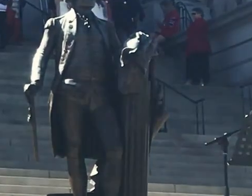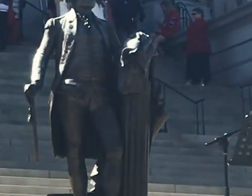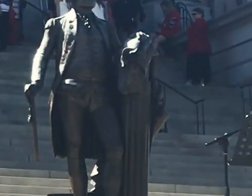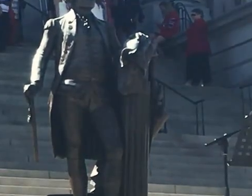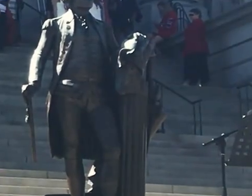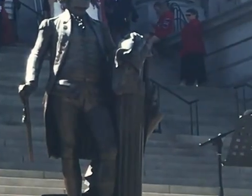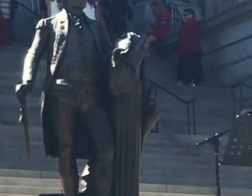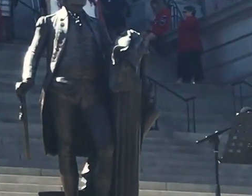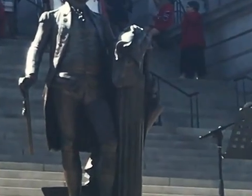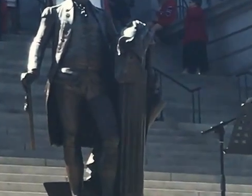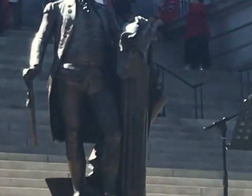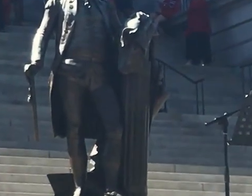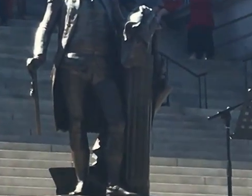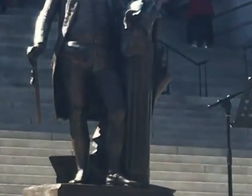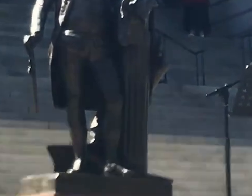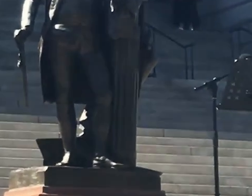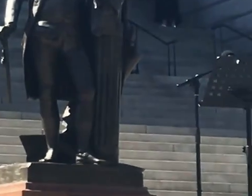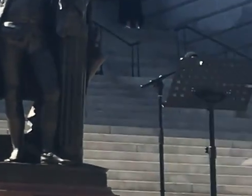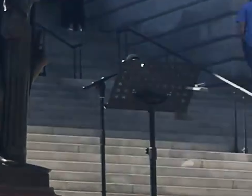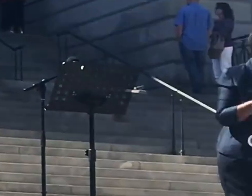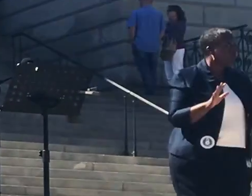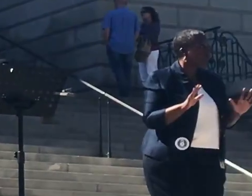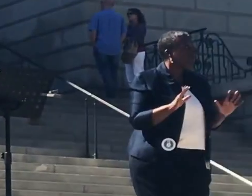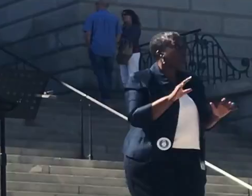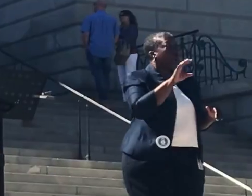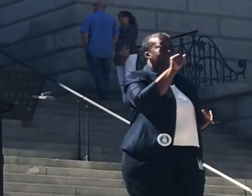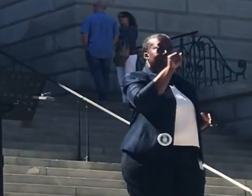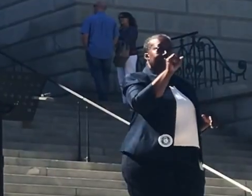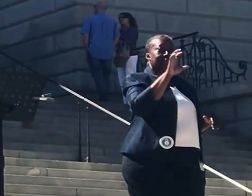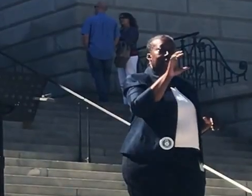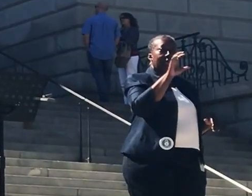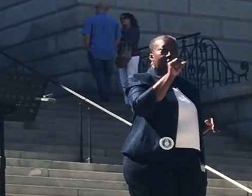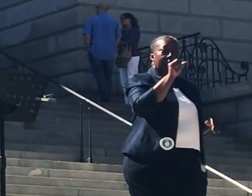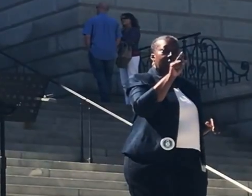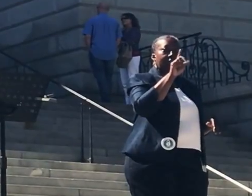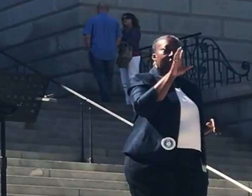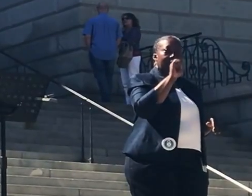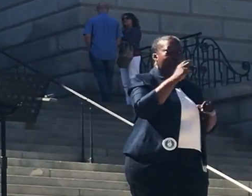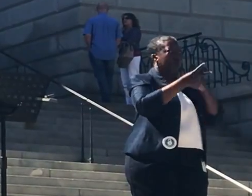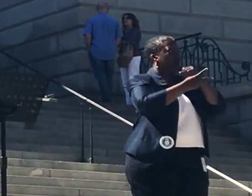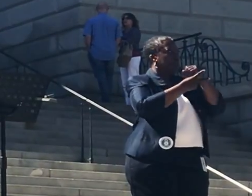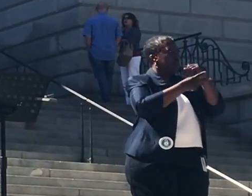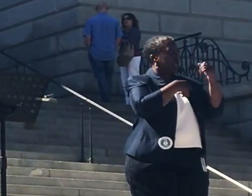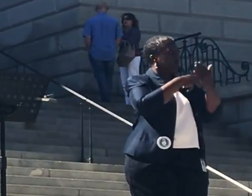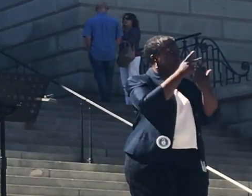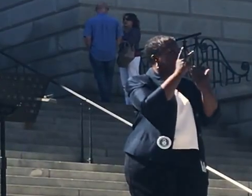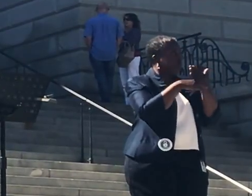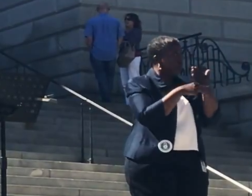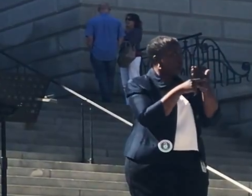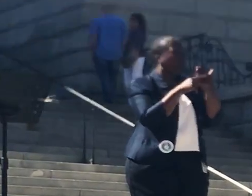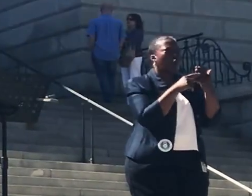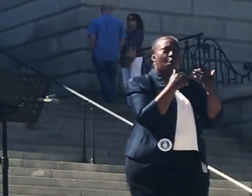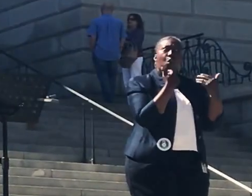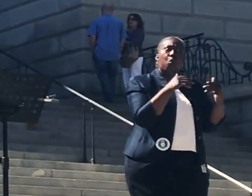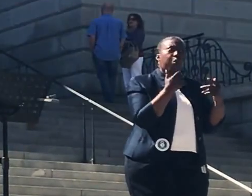But please remember the South Carolina ABLE Savings Program is a gamechanger for your